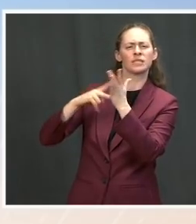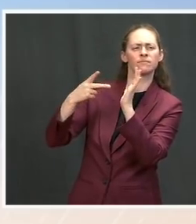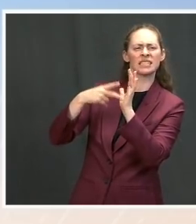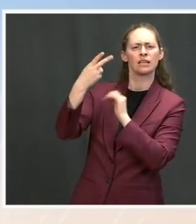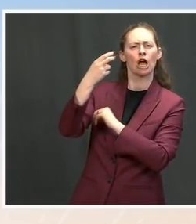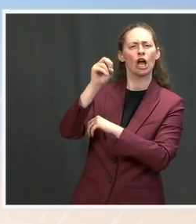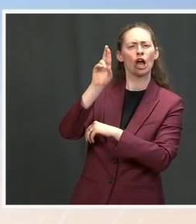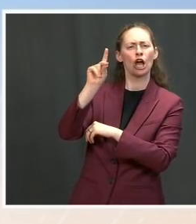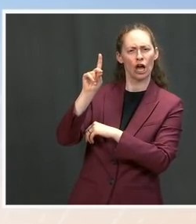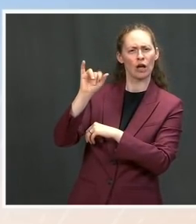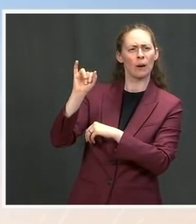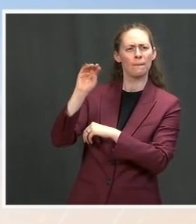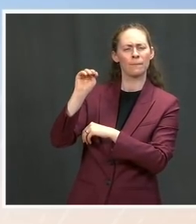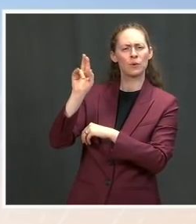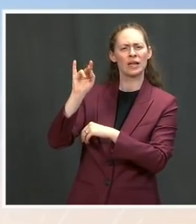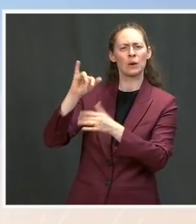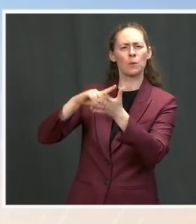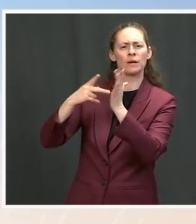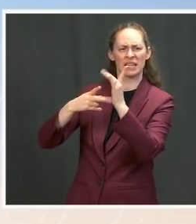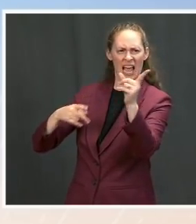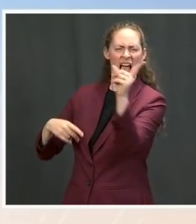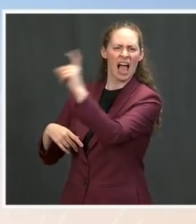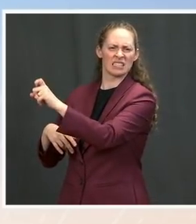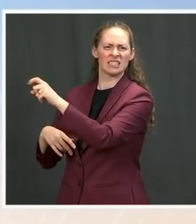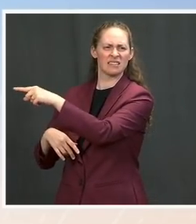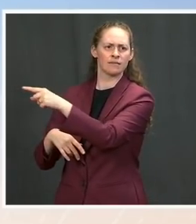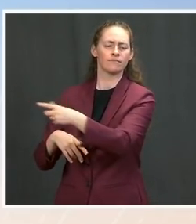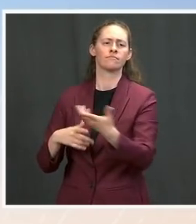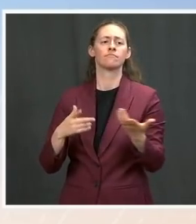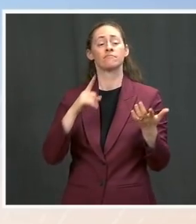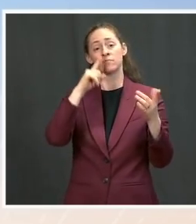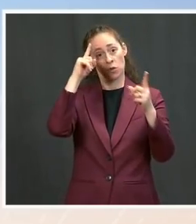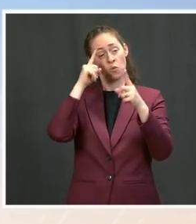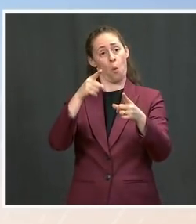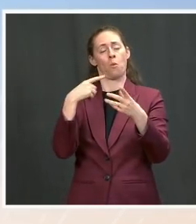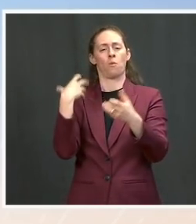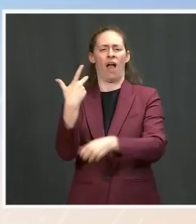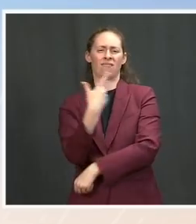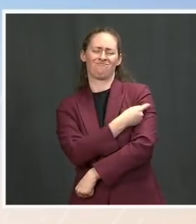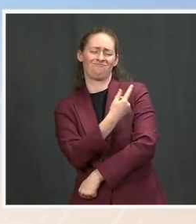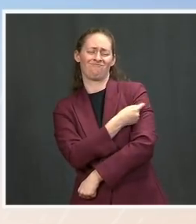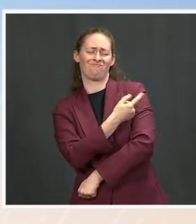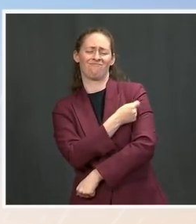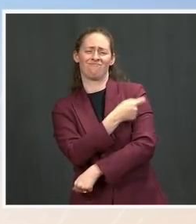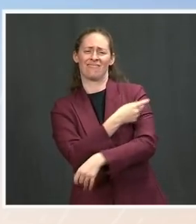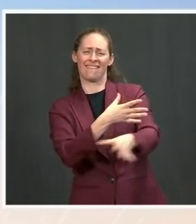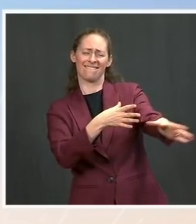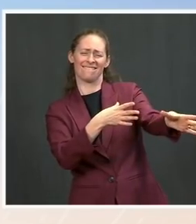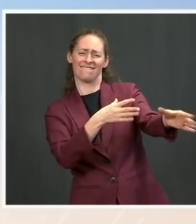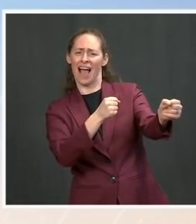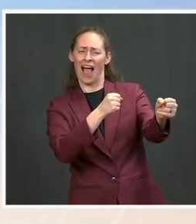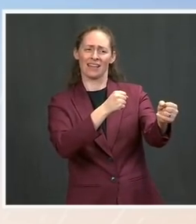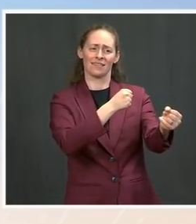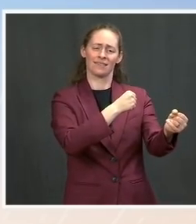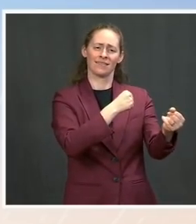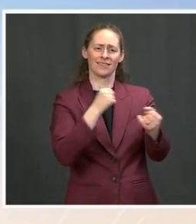to vaccinate as much of the population as quickly as we can, and the definition of what that will mean for communities,